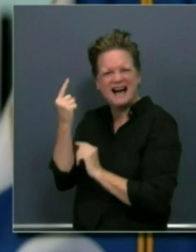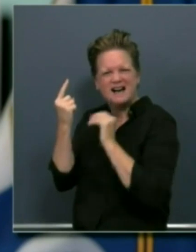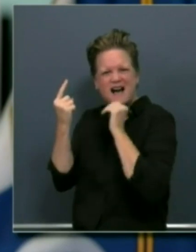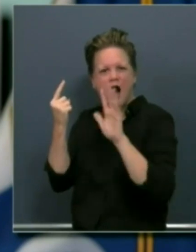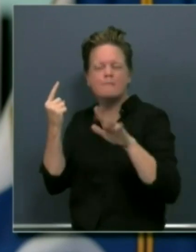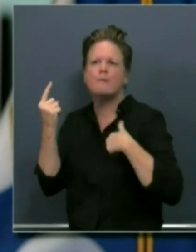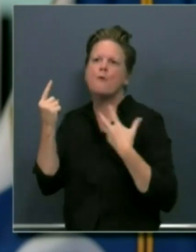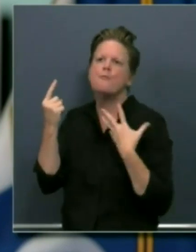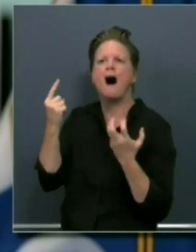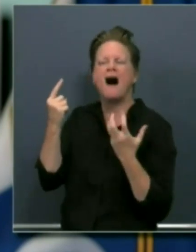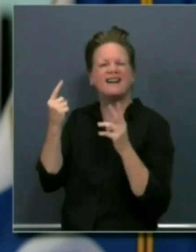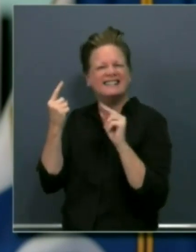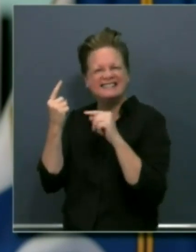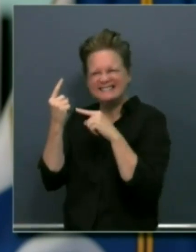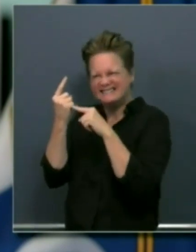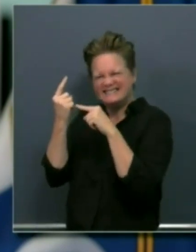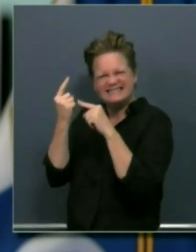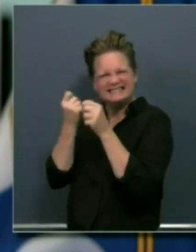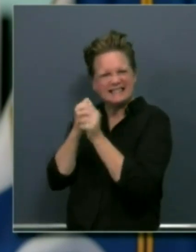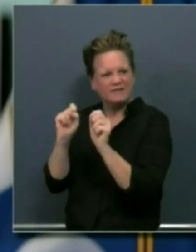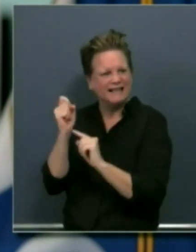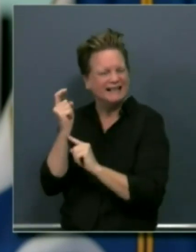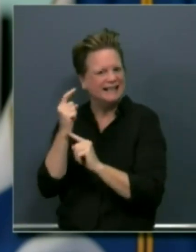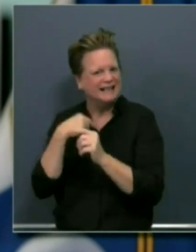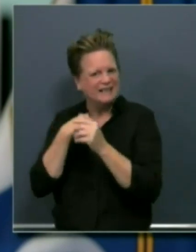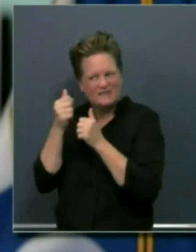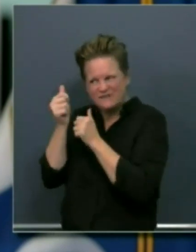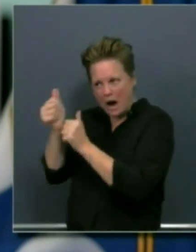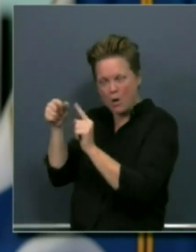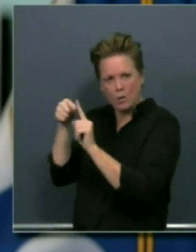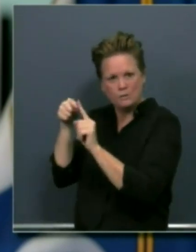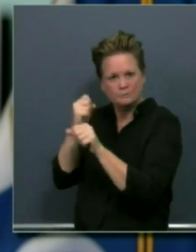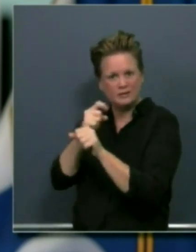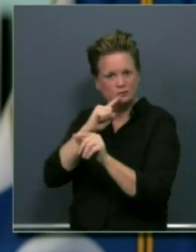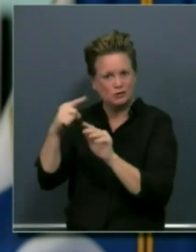AND NEEDS IT'S BECAUSE PUBLIC HEALTH DICTATES THAT WE DO THIS NEW DIGITAL WAY WE'RE NOT